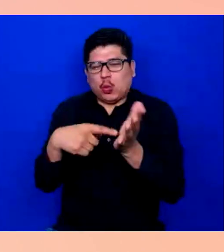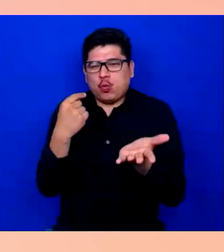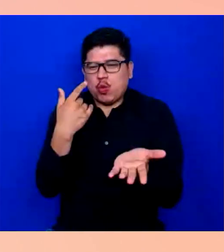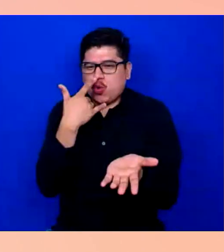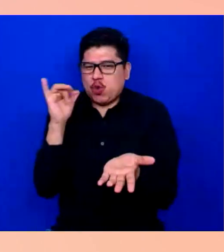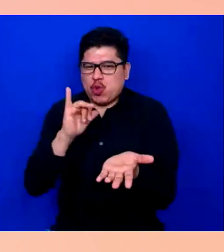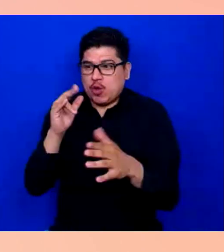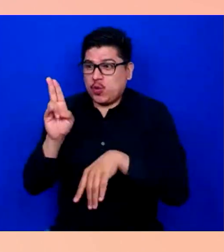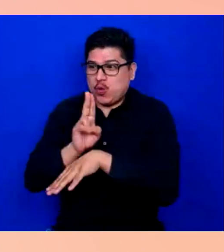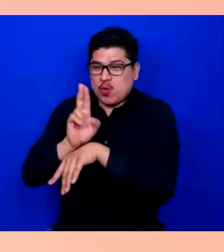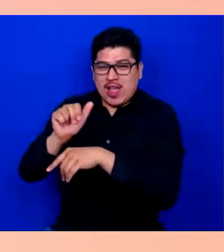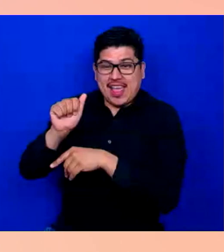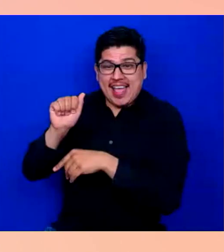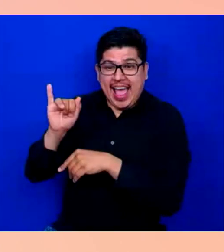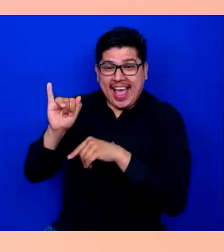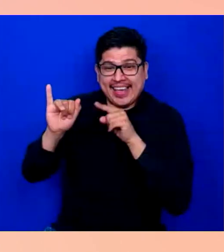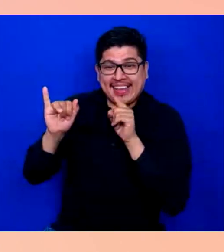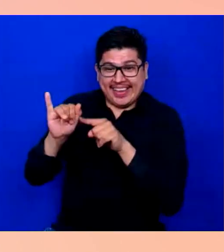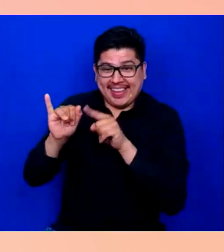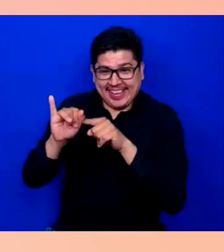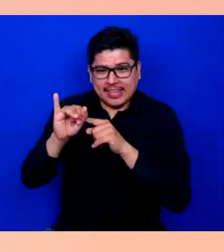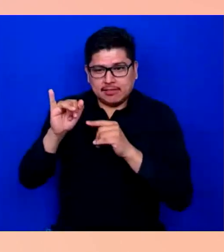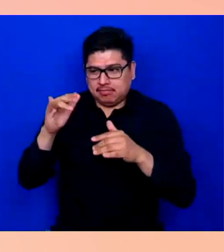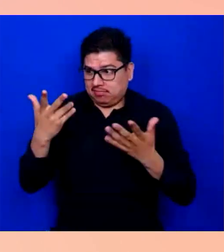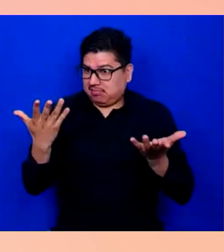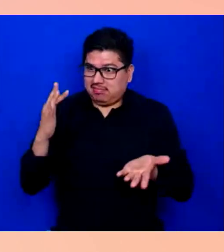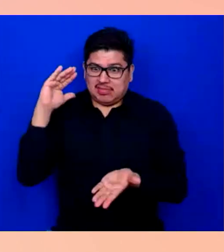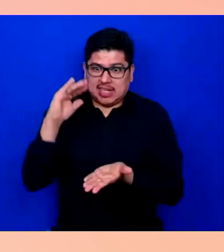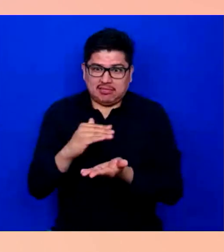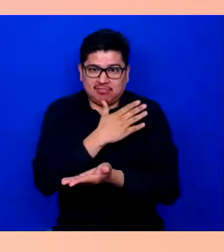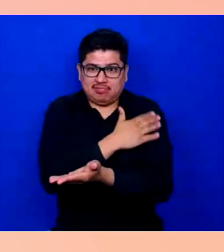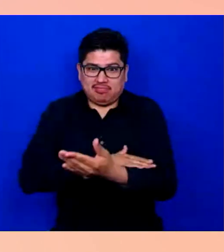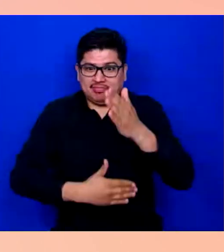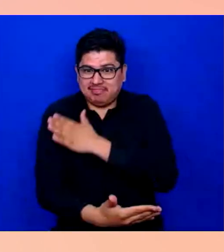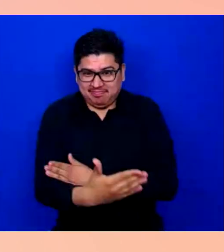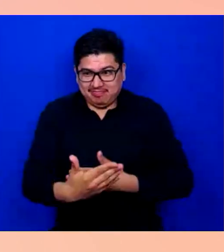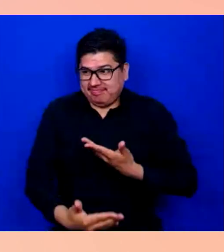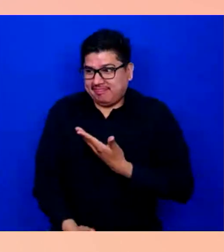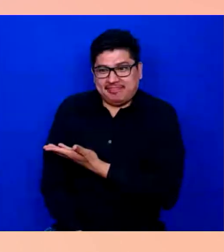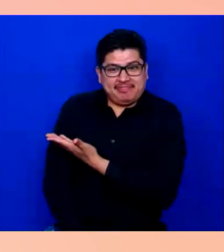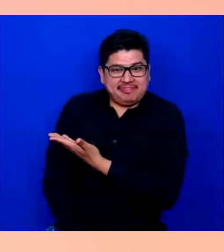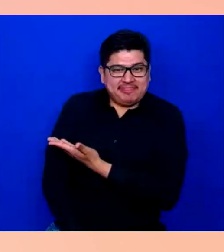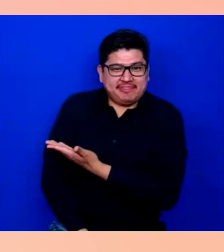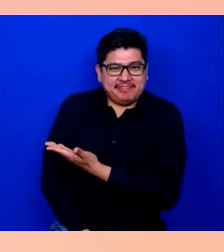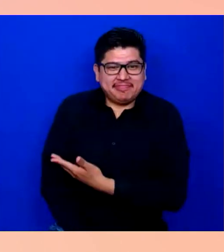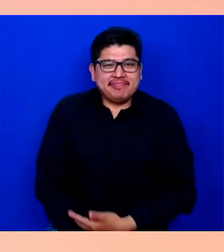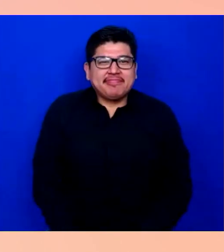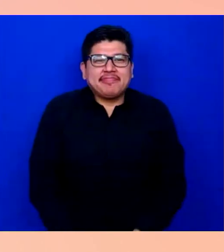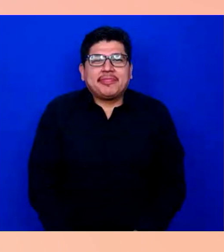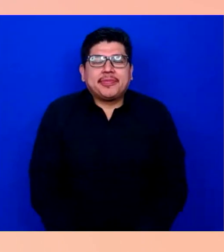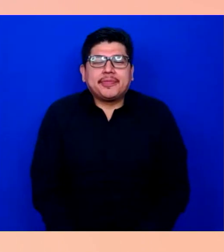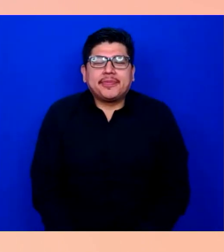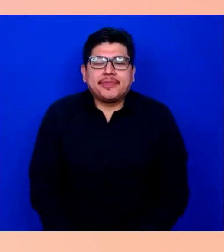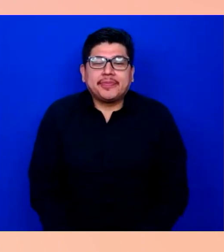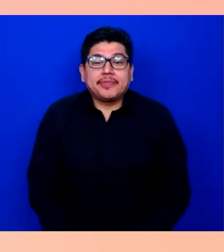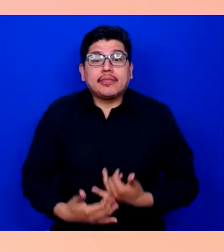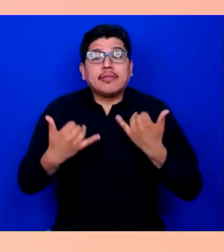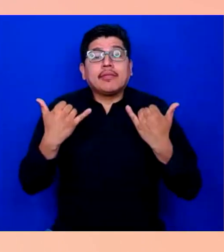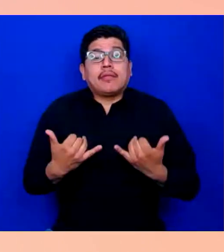my arms across my workflows. Let's hop back into another codebase, here I have a syntax error,